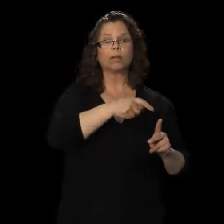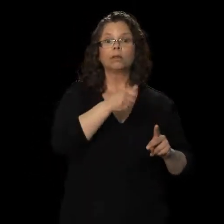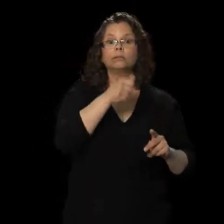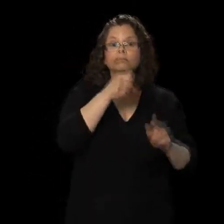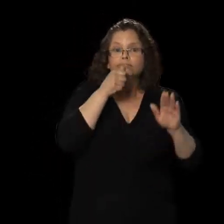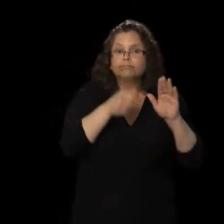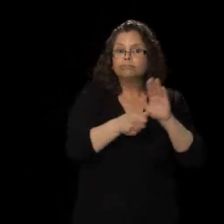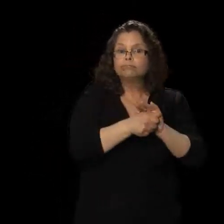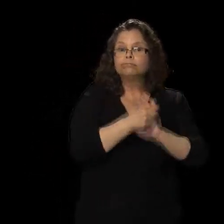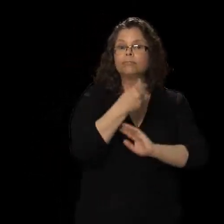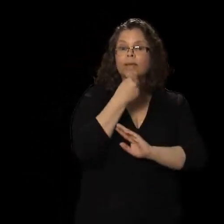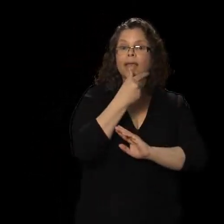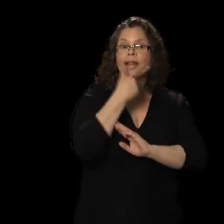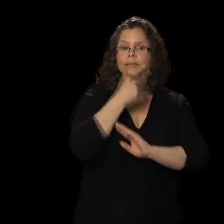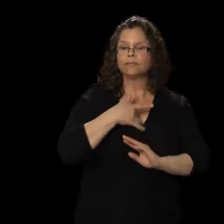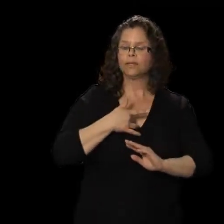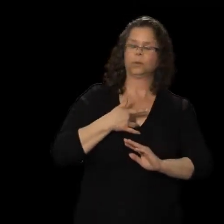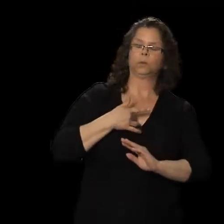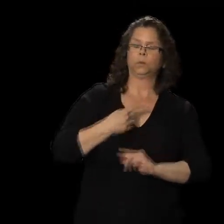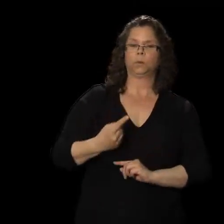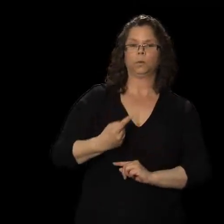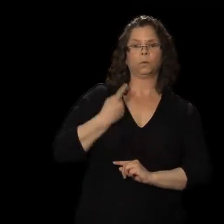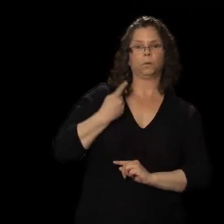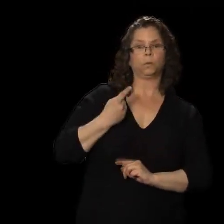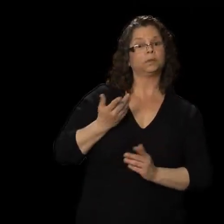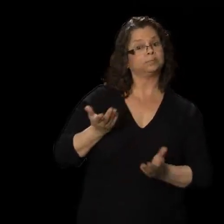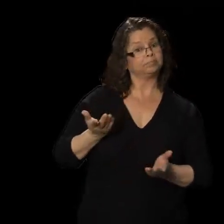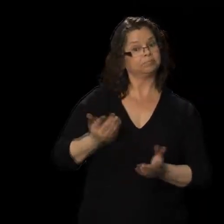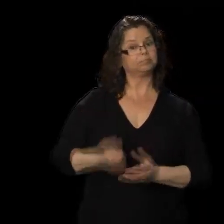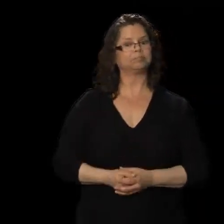disclosed that they have a different sexual orientation.